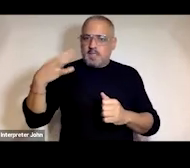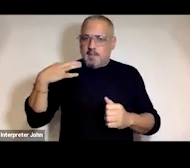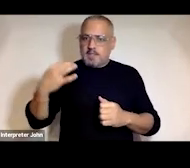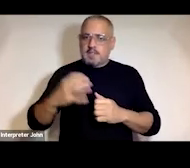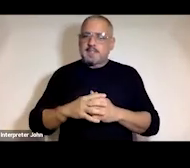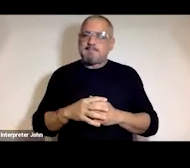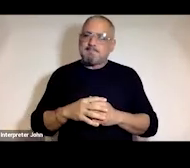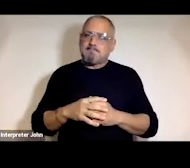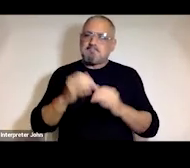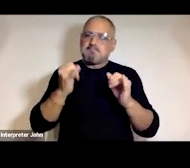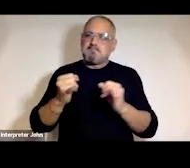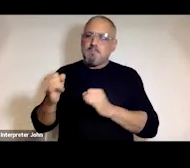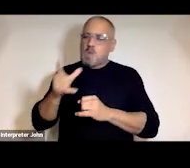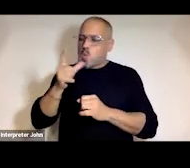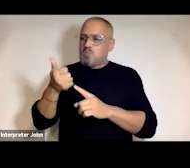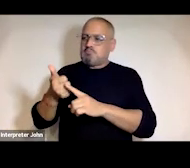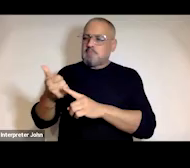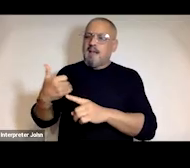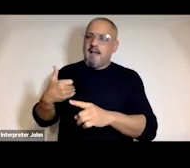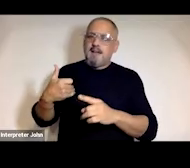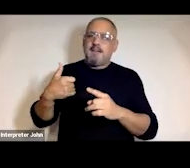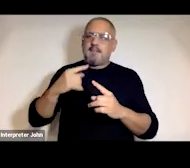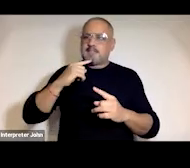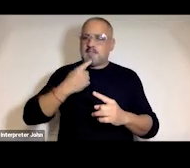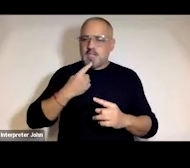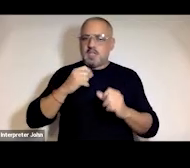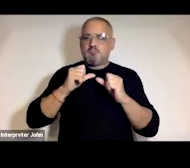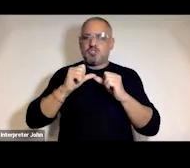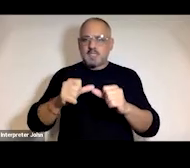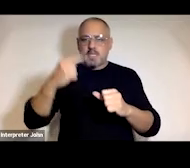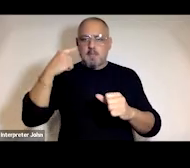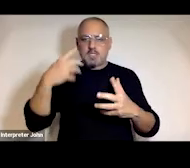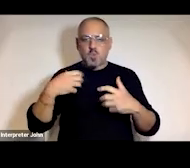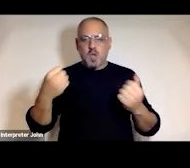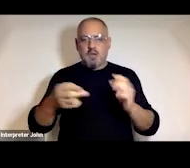were individuals who had severe and persistent mental health diagnoses.